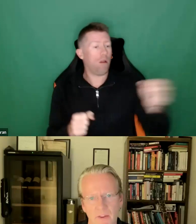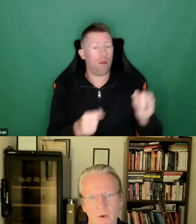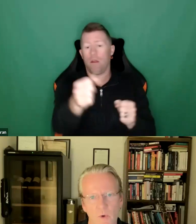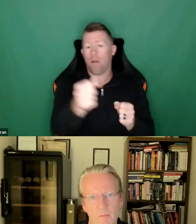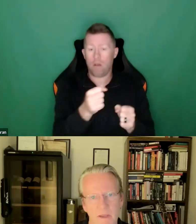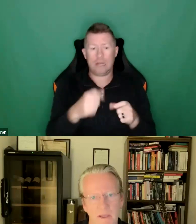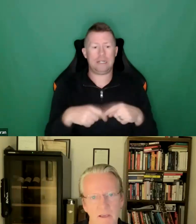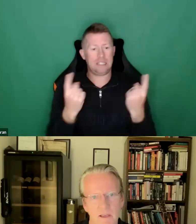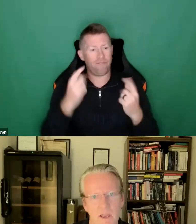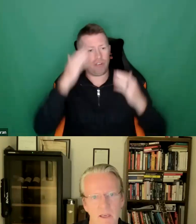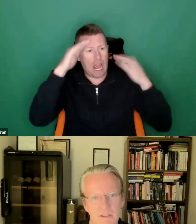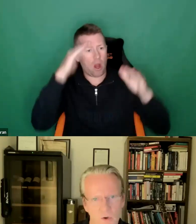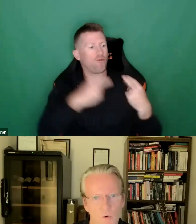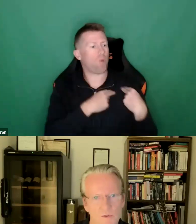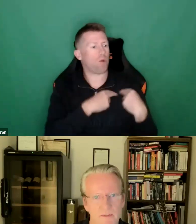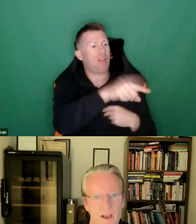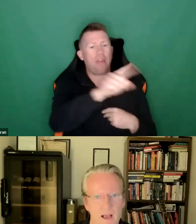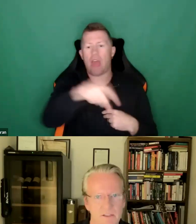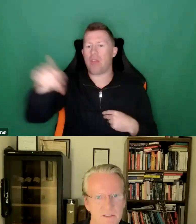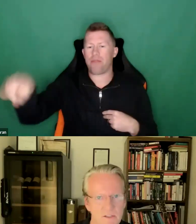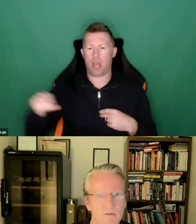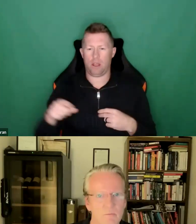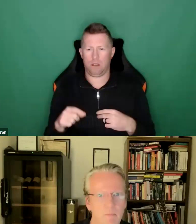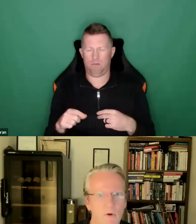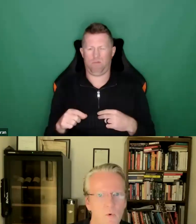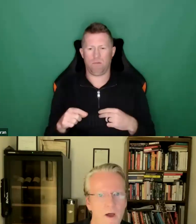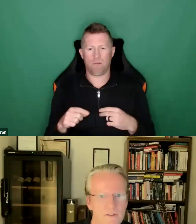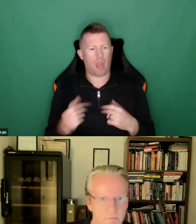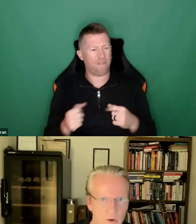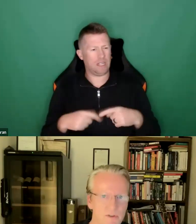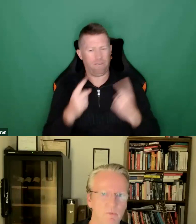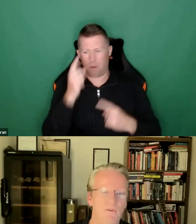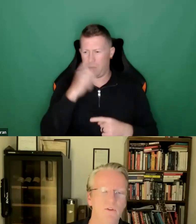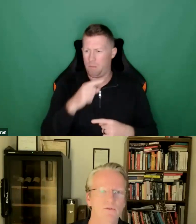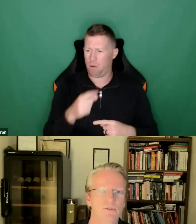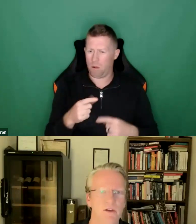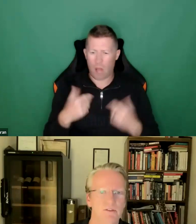the responsibilities are distributed to different adults. Particularly when it comes to